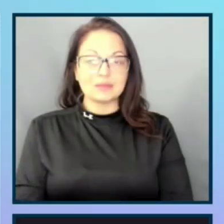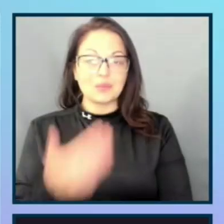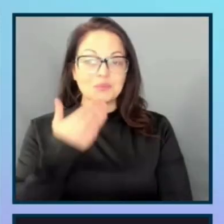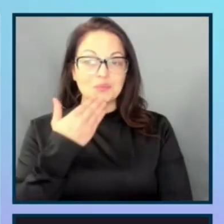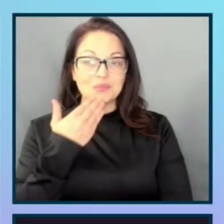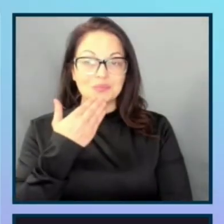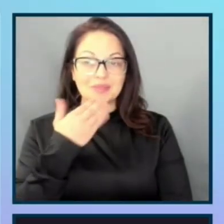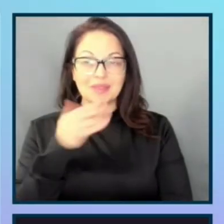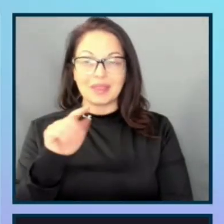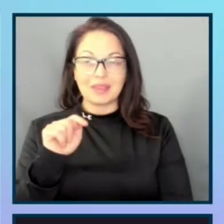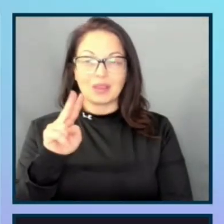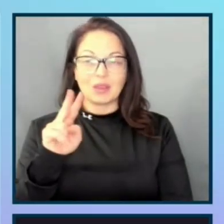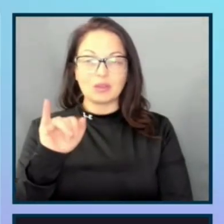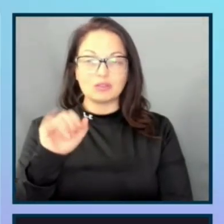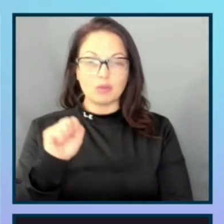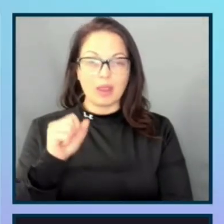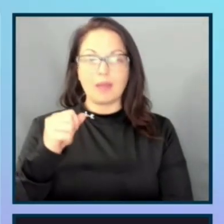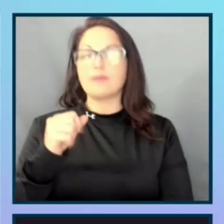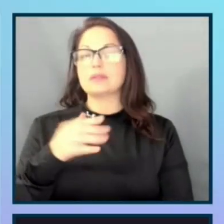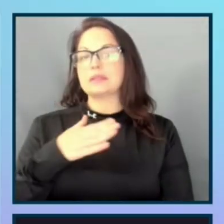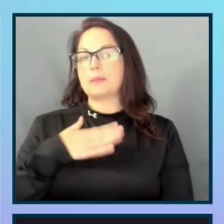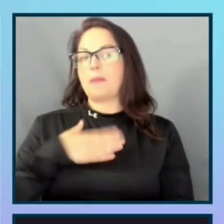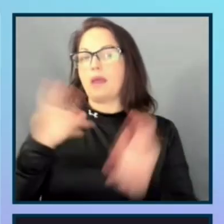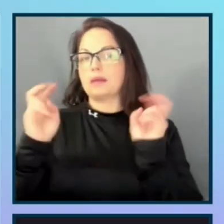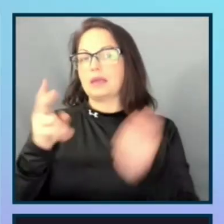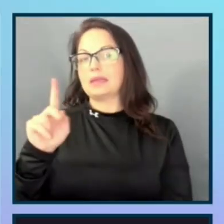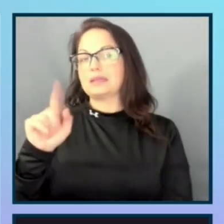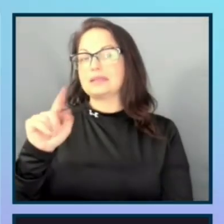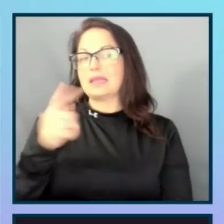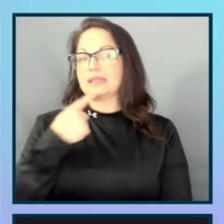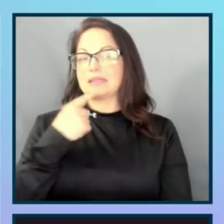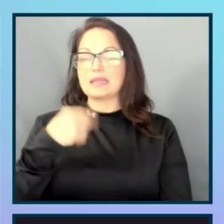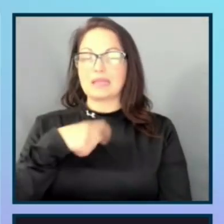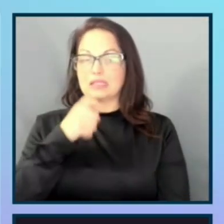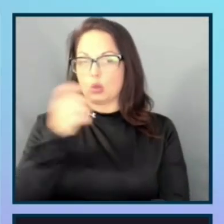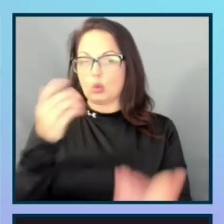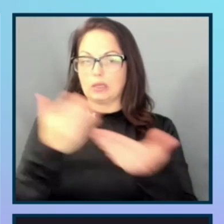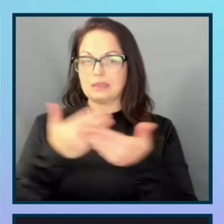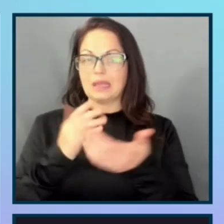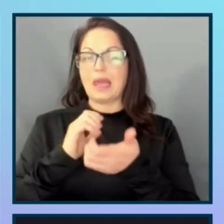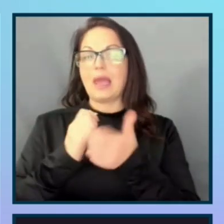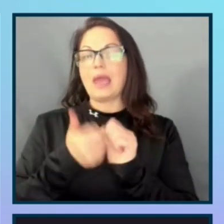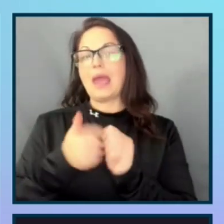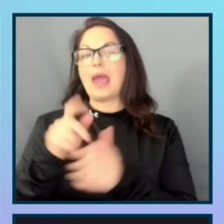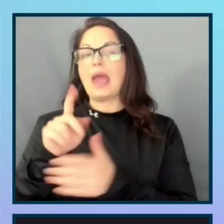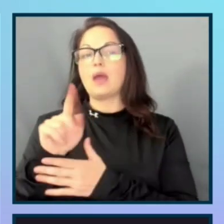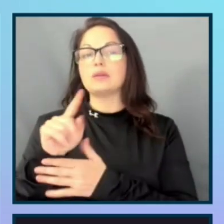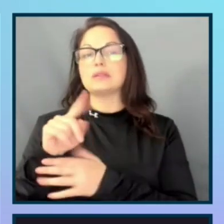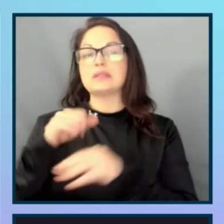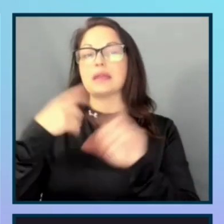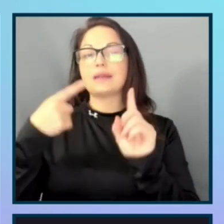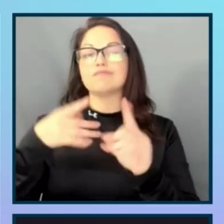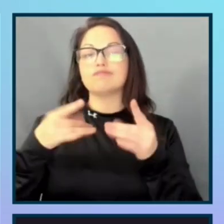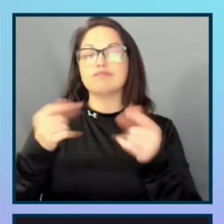My talk is called, "The data says I don't exist". It's about how data-driven solutions can fail those with disabilities.